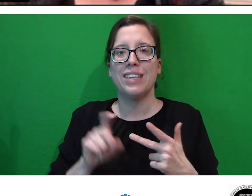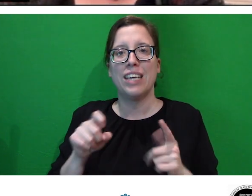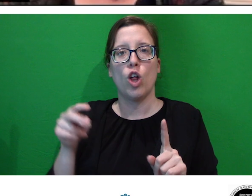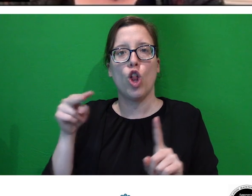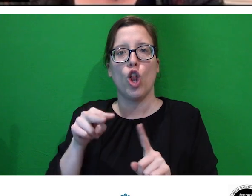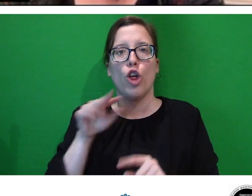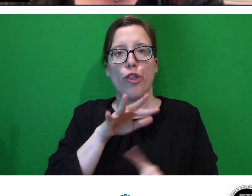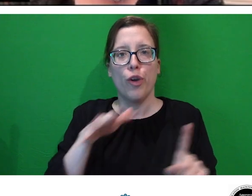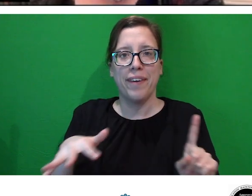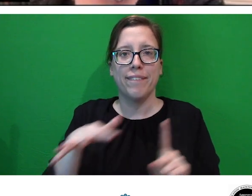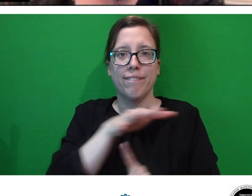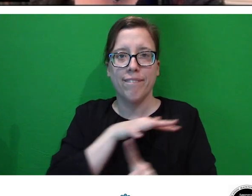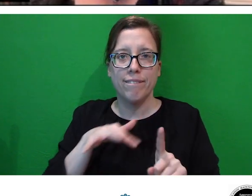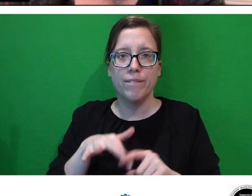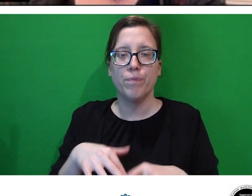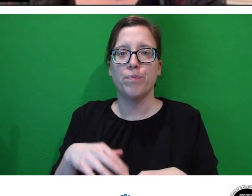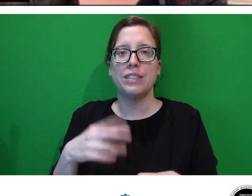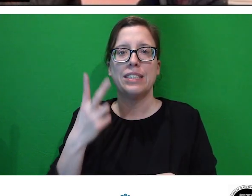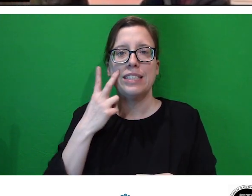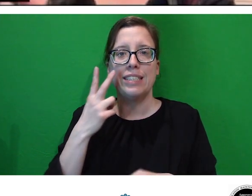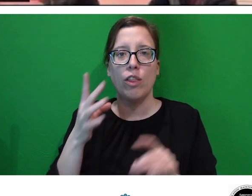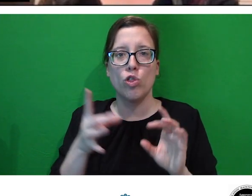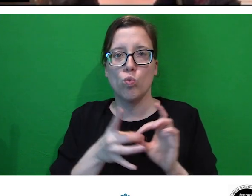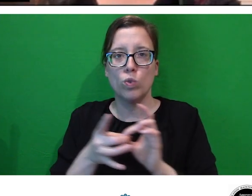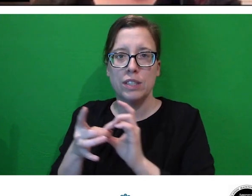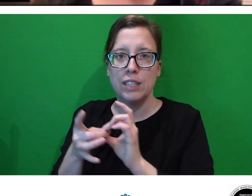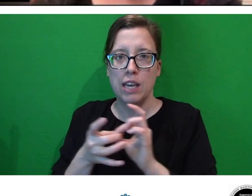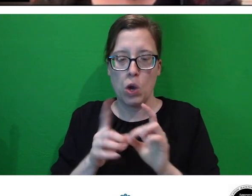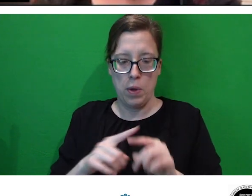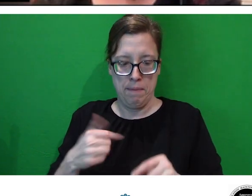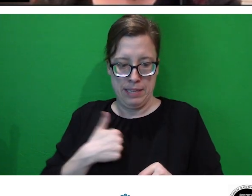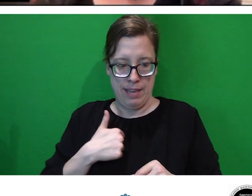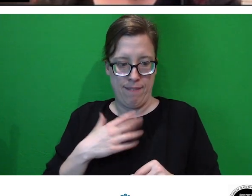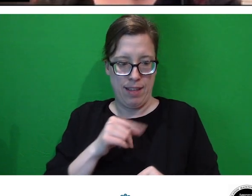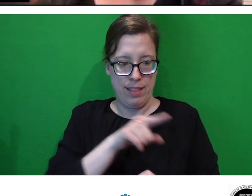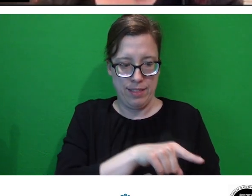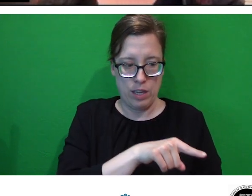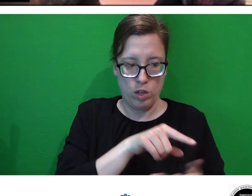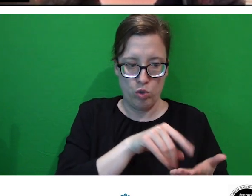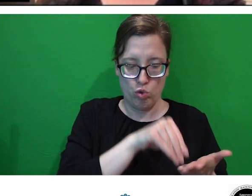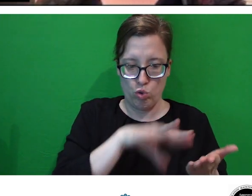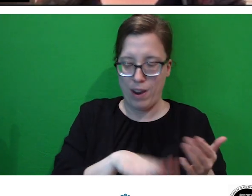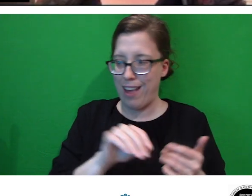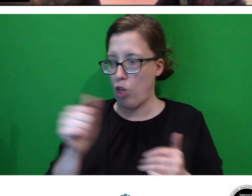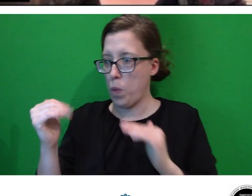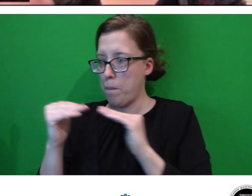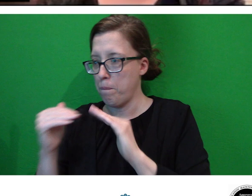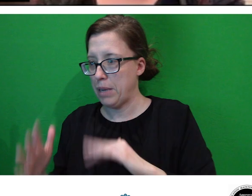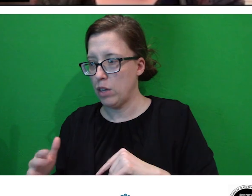with deafblindness learn, and how you're going to engage with that kid in school, you have to look at the environment.